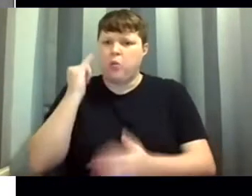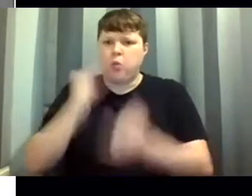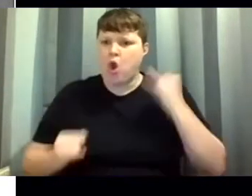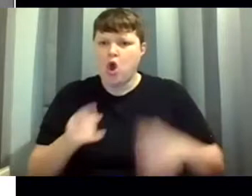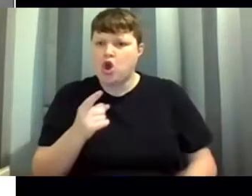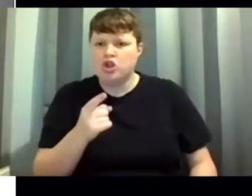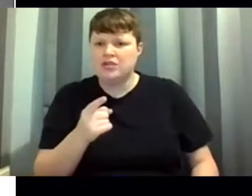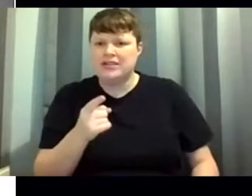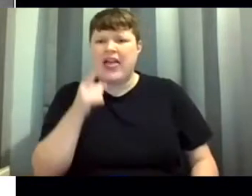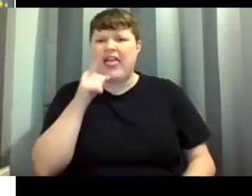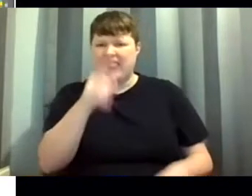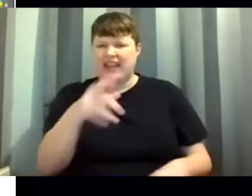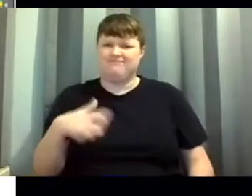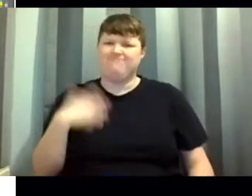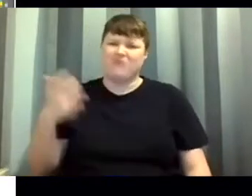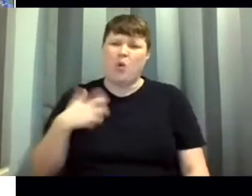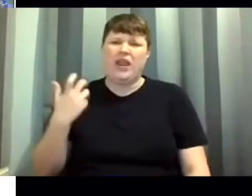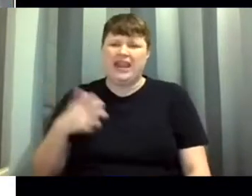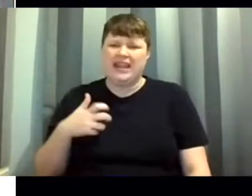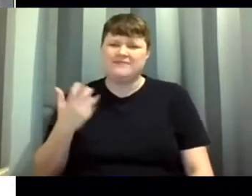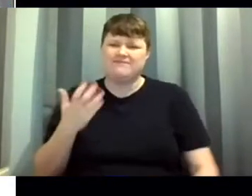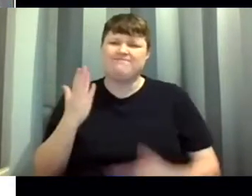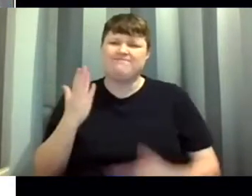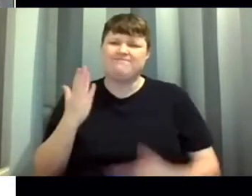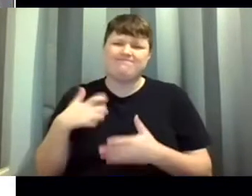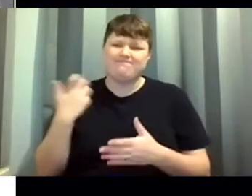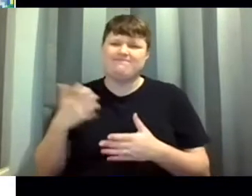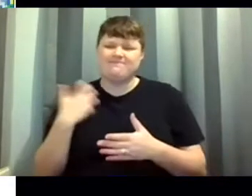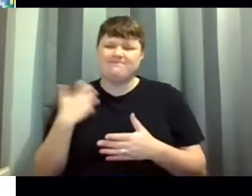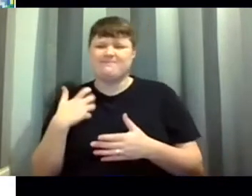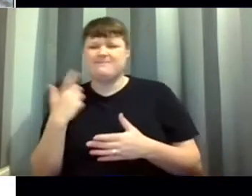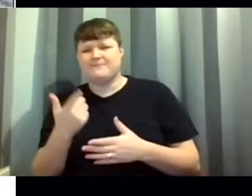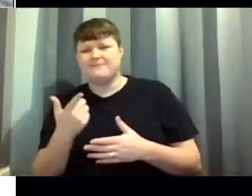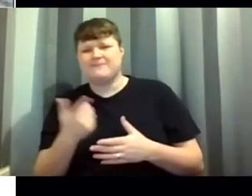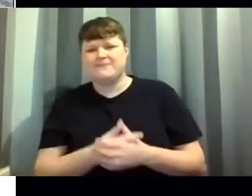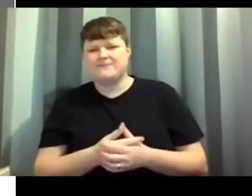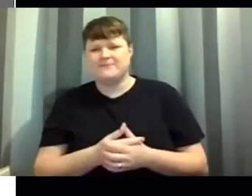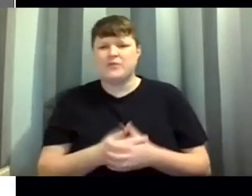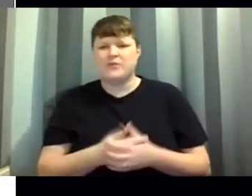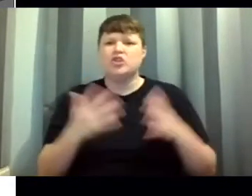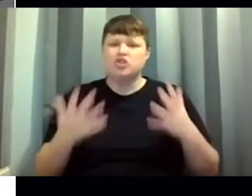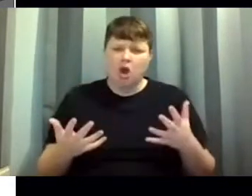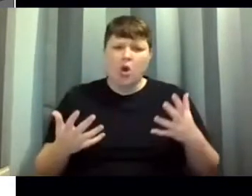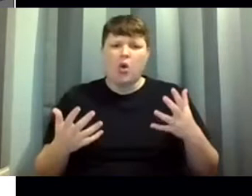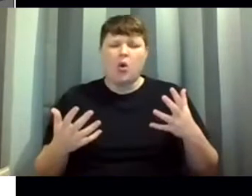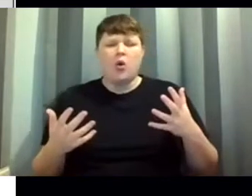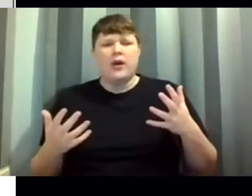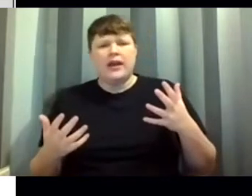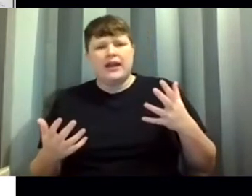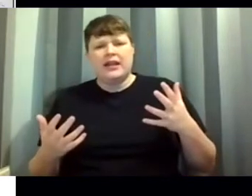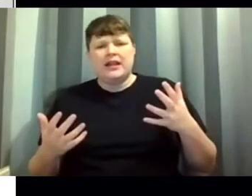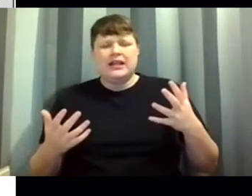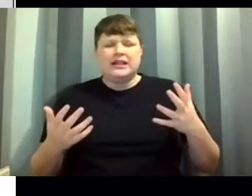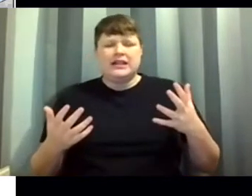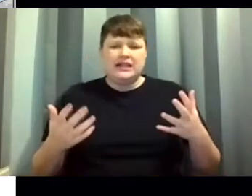quite annoying. We were a bit annoyed about that. But, fortunately, we have radar observations